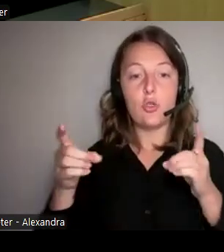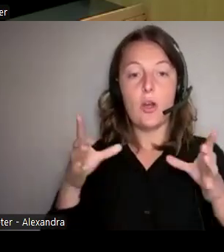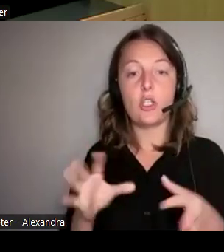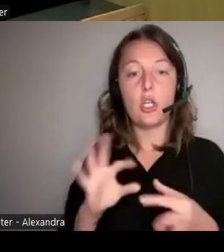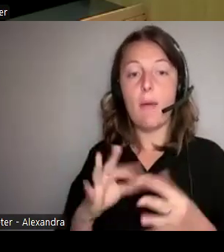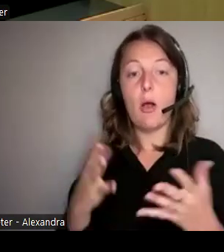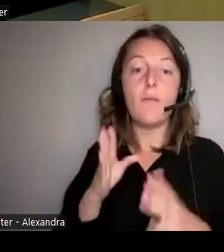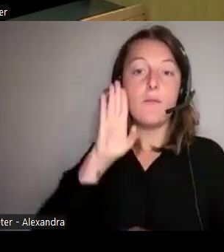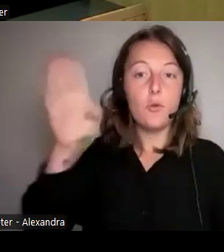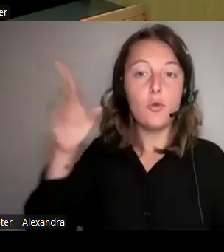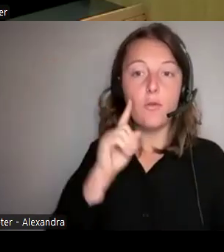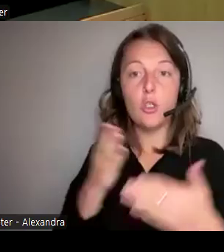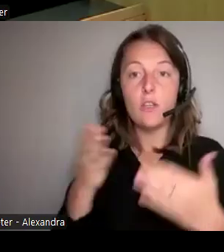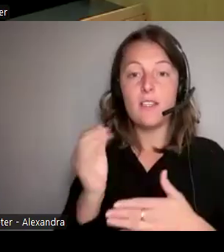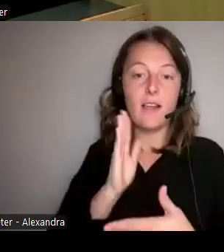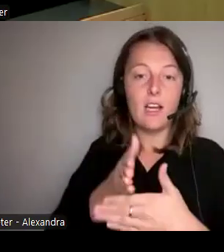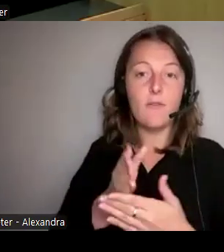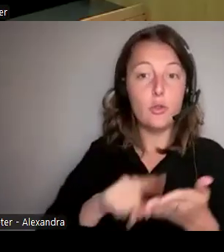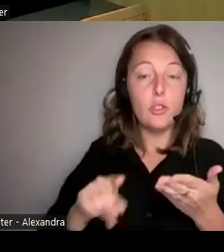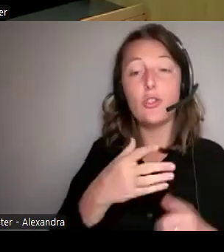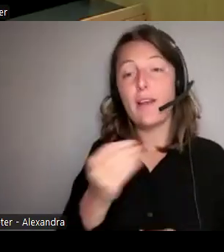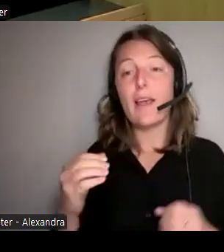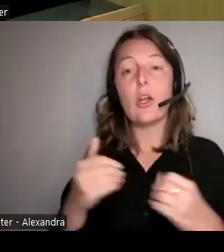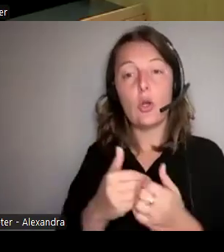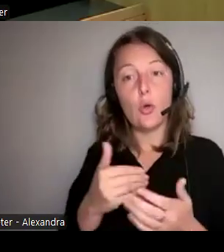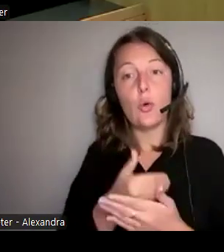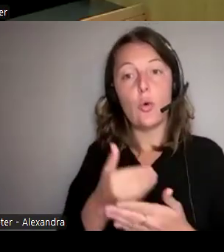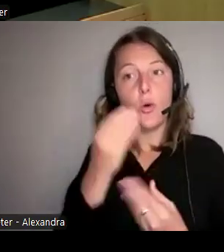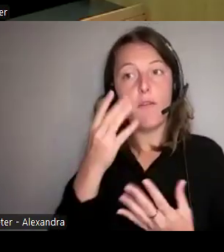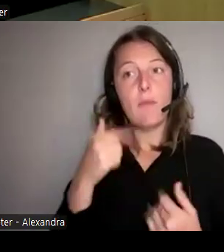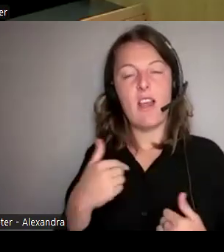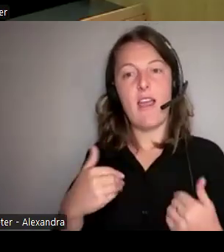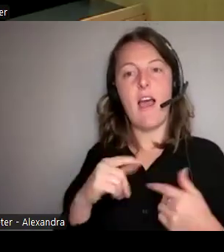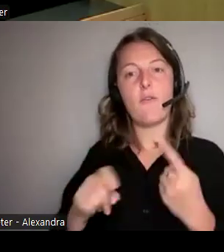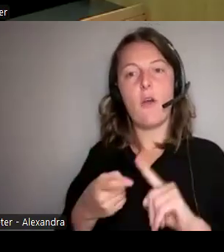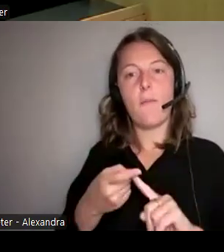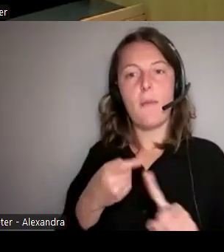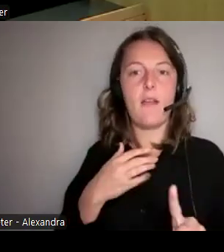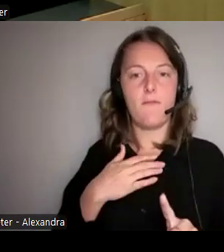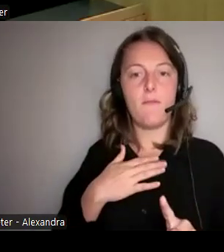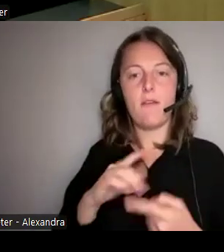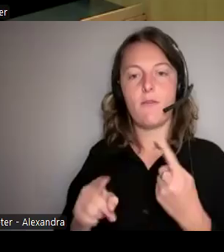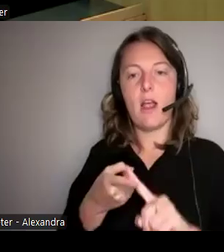interventions research, plus some new information I have from my friends who are still at HHS. Um,